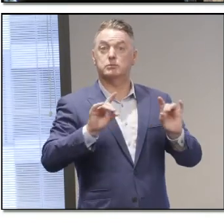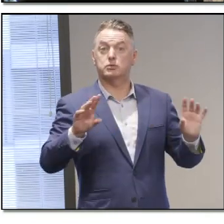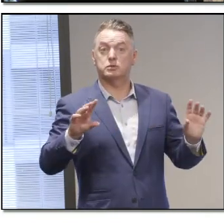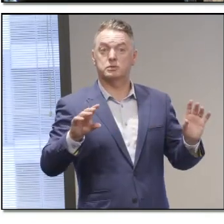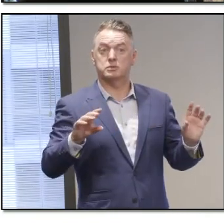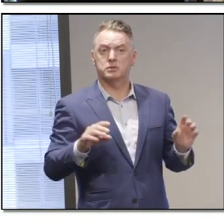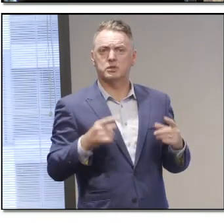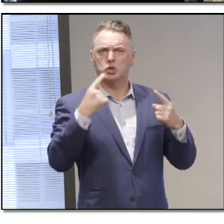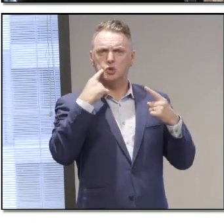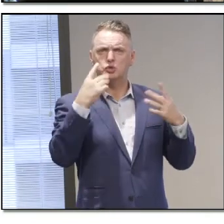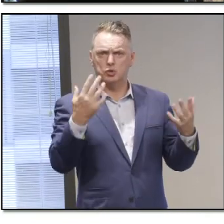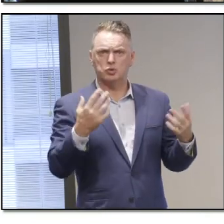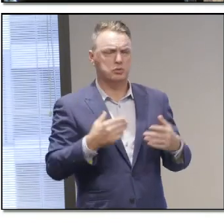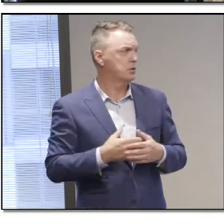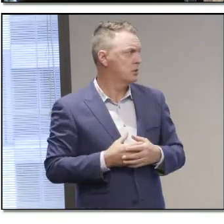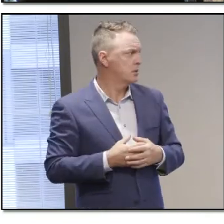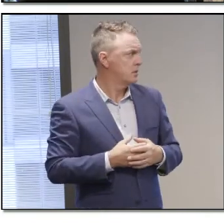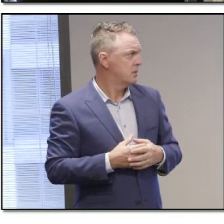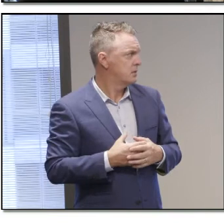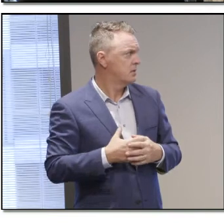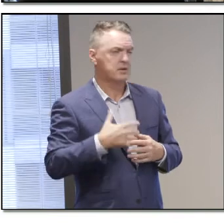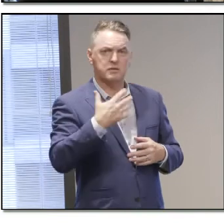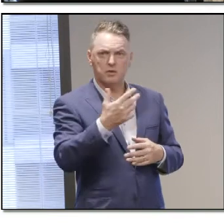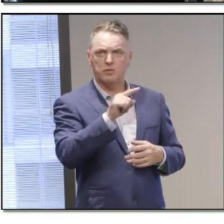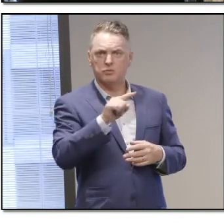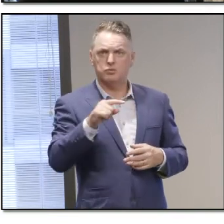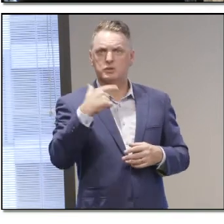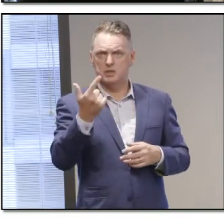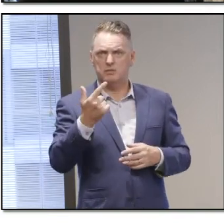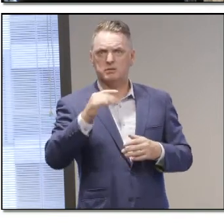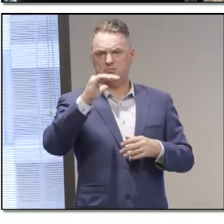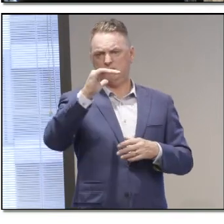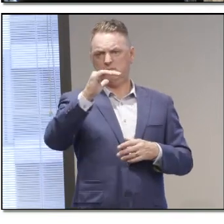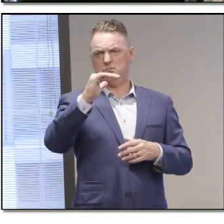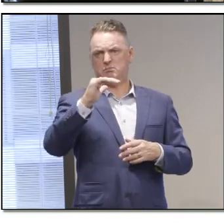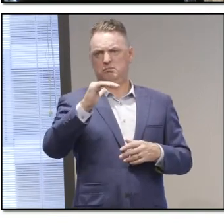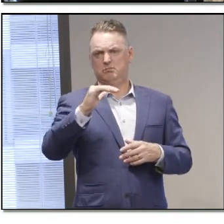on population basis, five to seven decrements in IQ point decrement.56.03